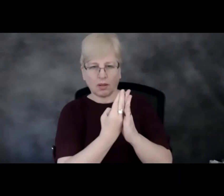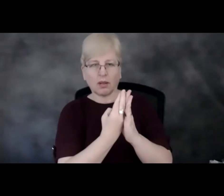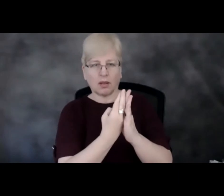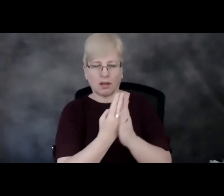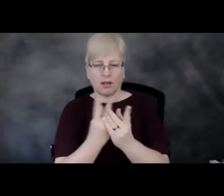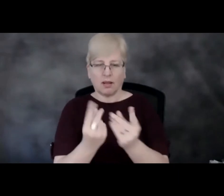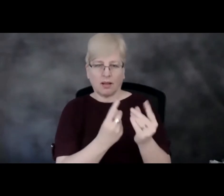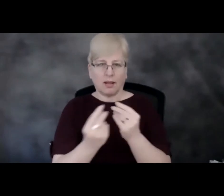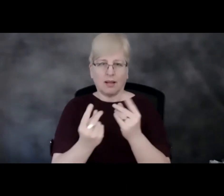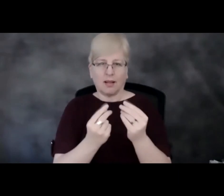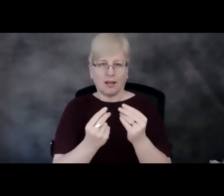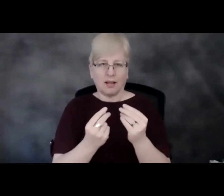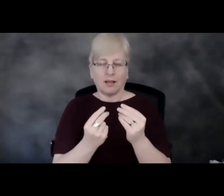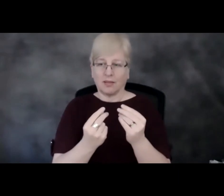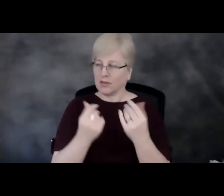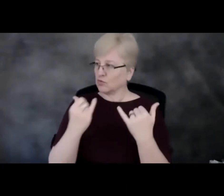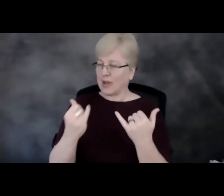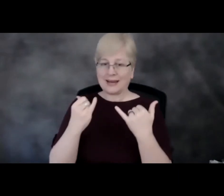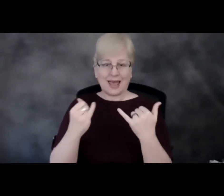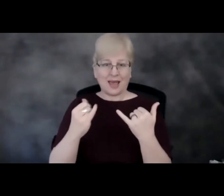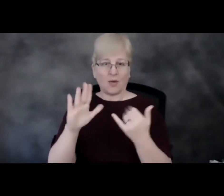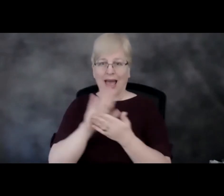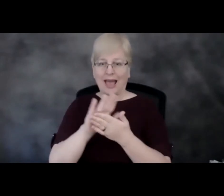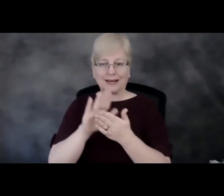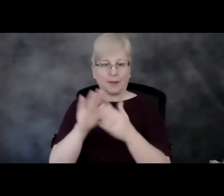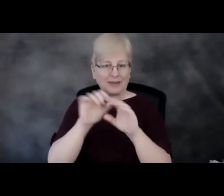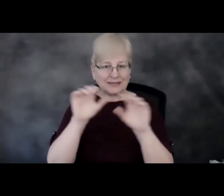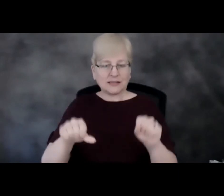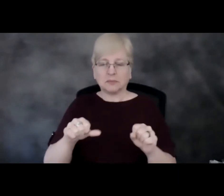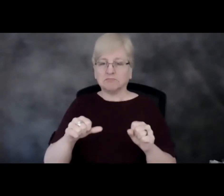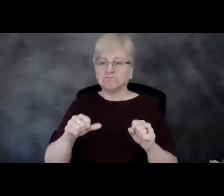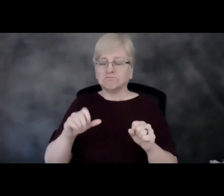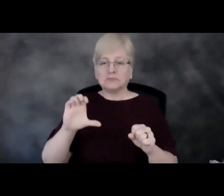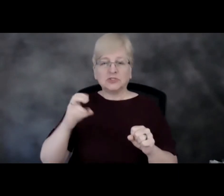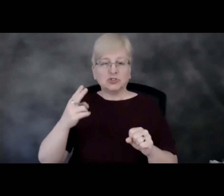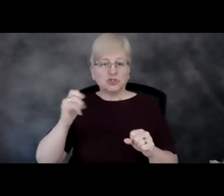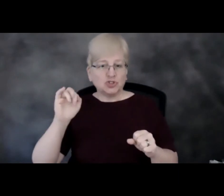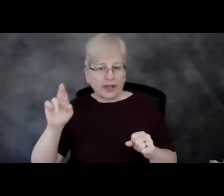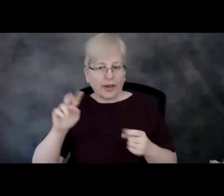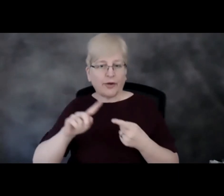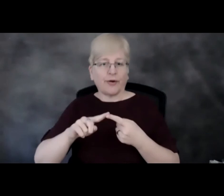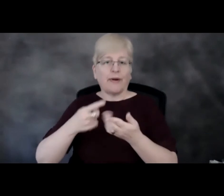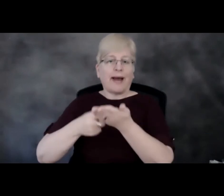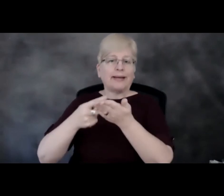17:39:57 system right now, whether you are a chair, a discussant, or some invitational